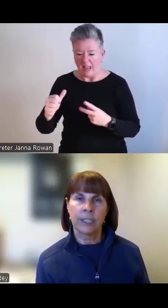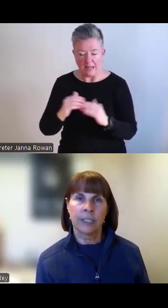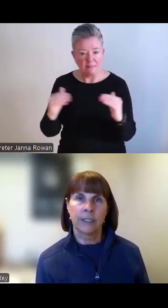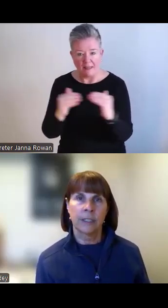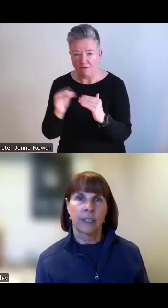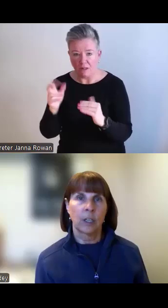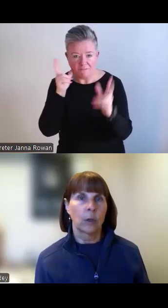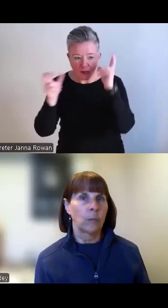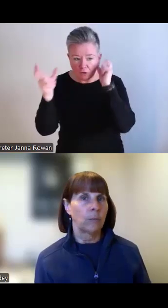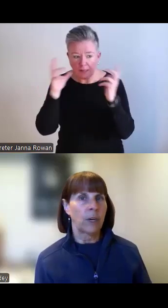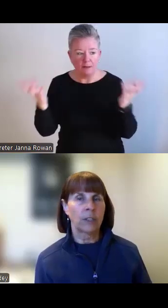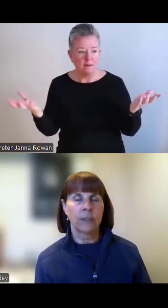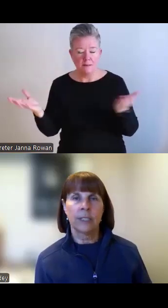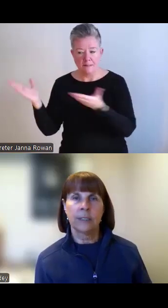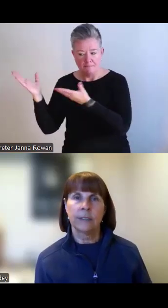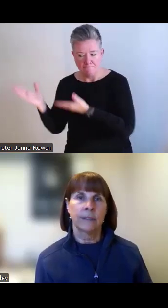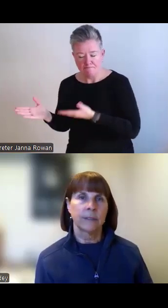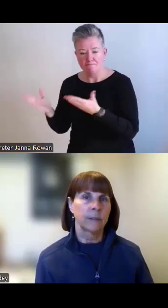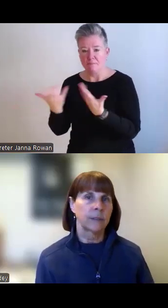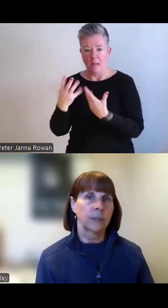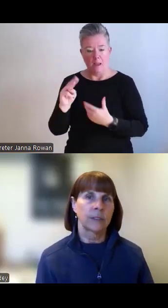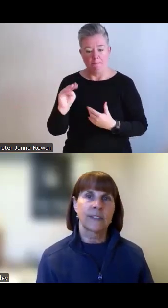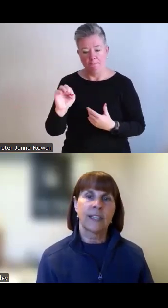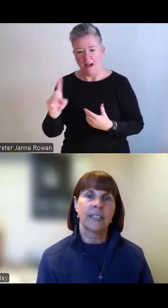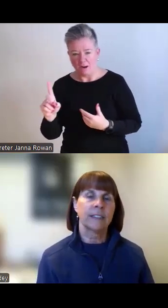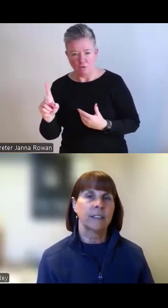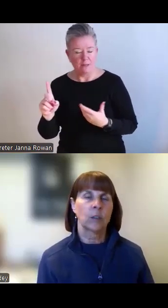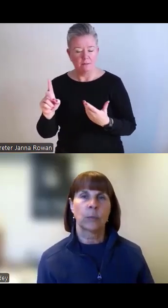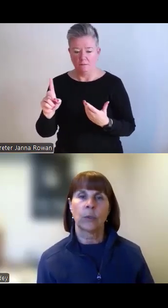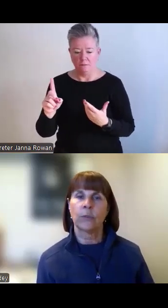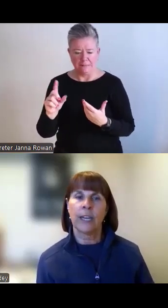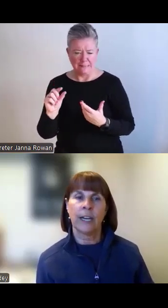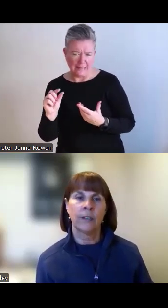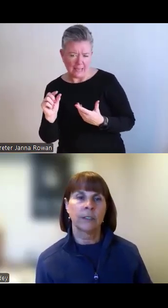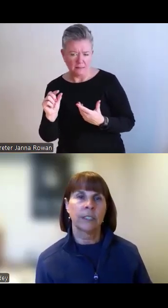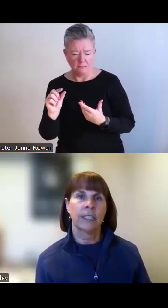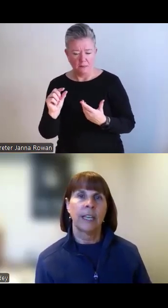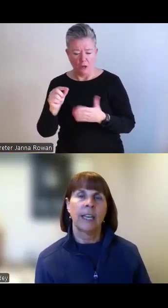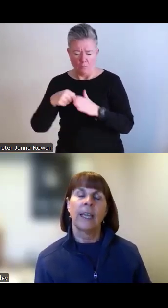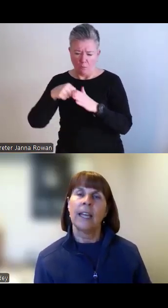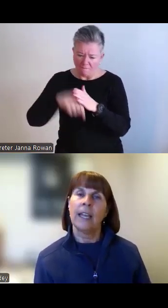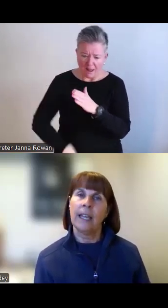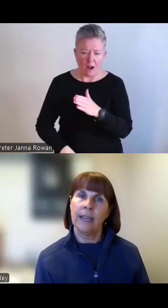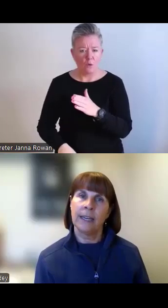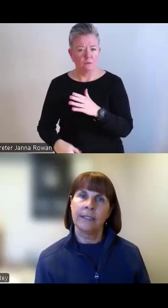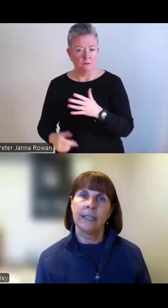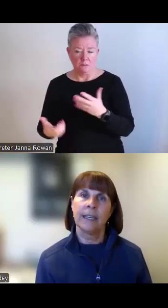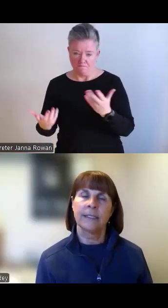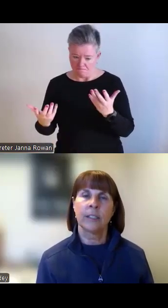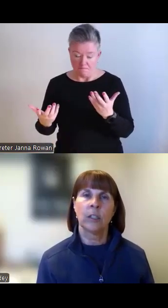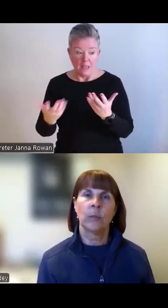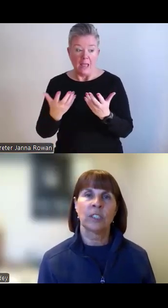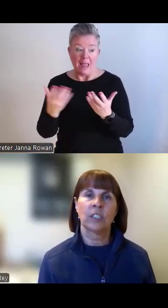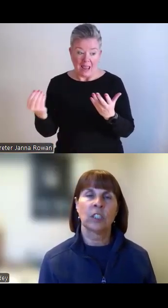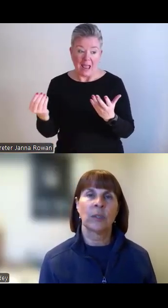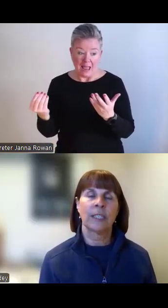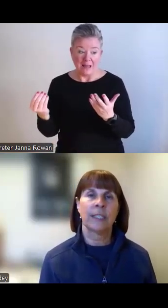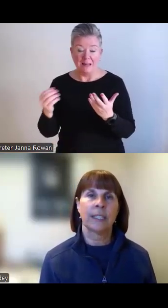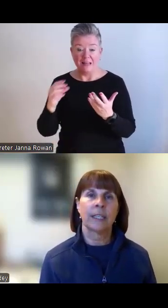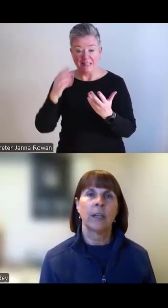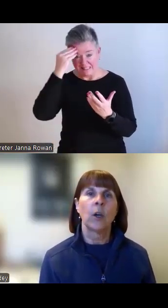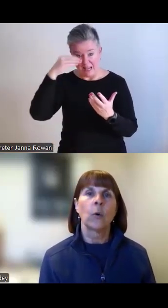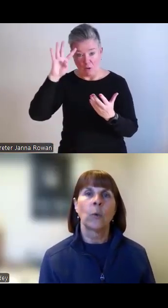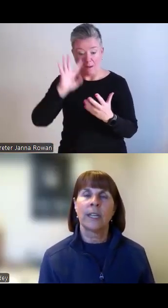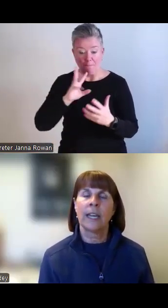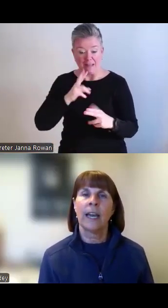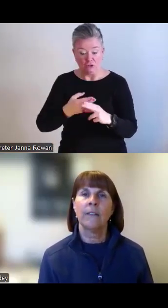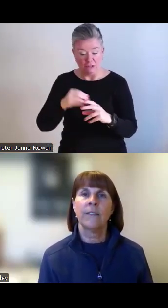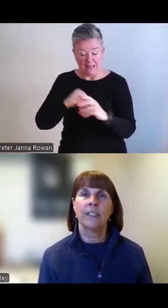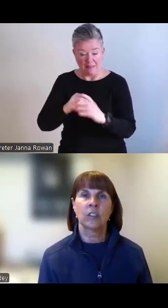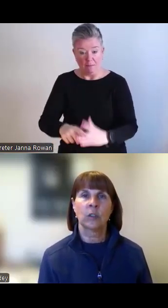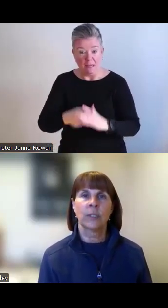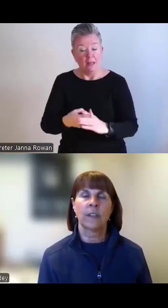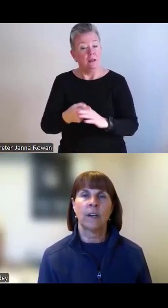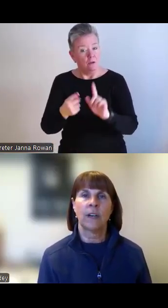hearing, moderate, slight, profound. And as Sara mentioned in the beginning, we have instruments